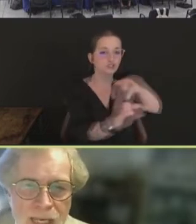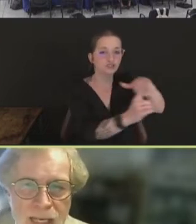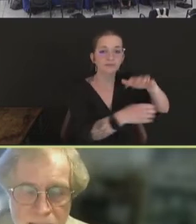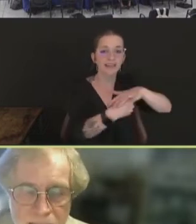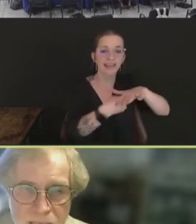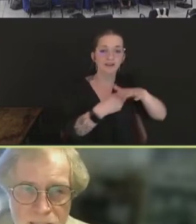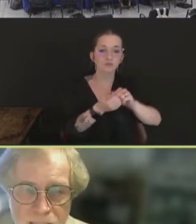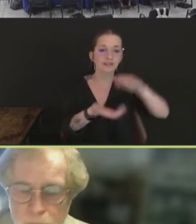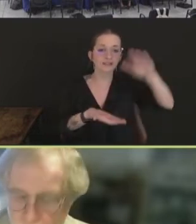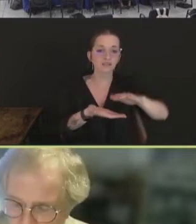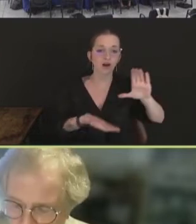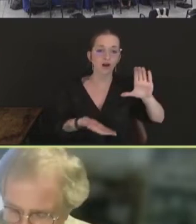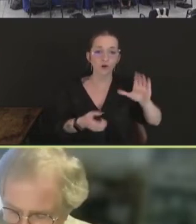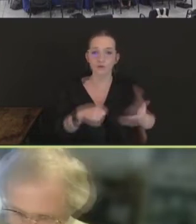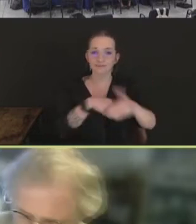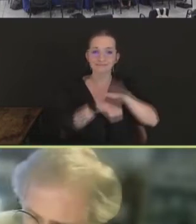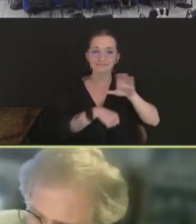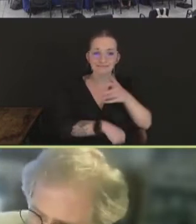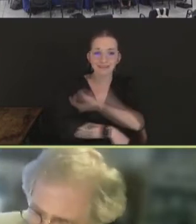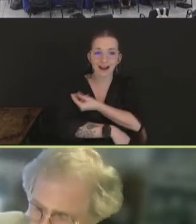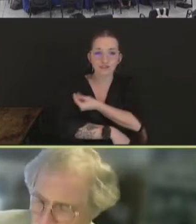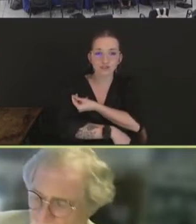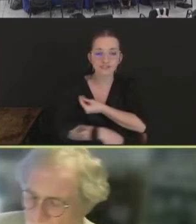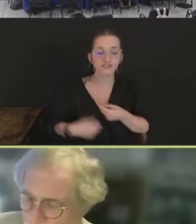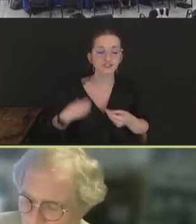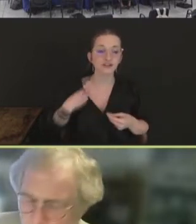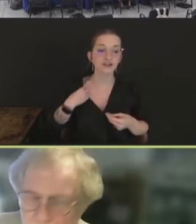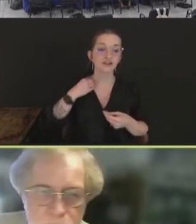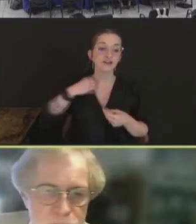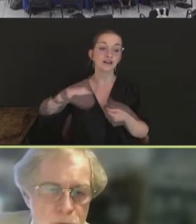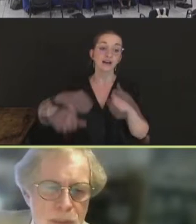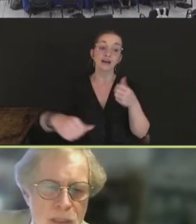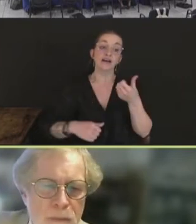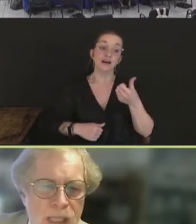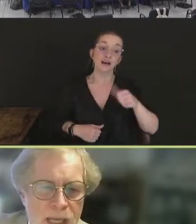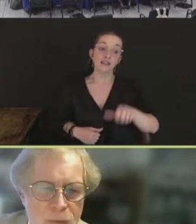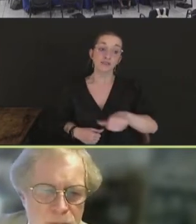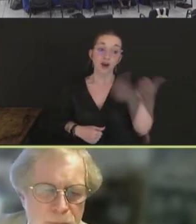And then, the other problem with the switch was we had assumed there would be adequate